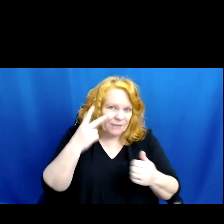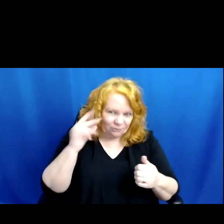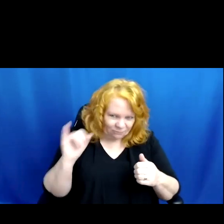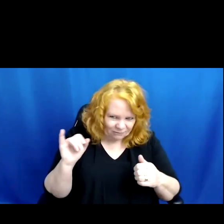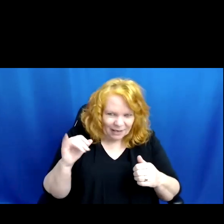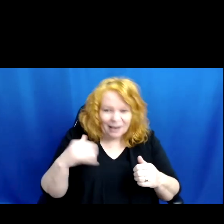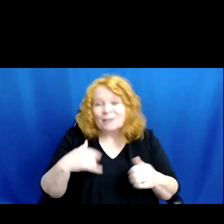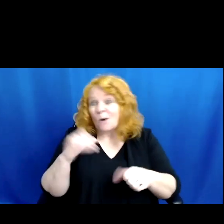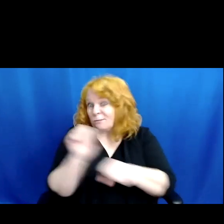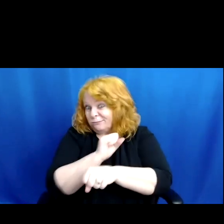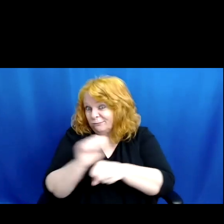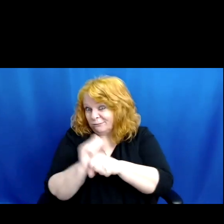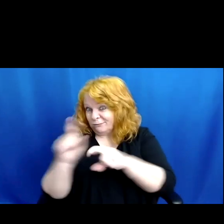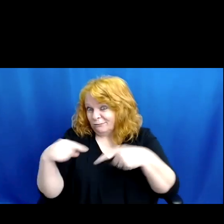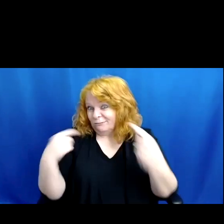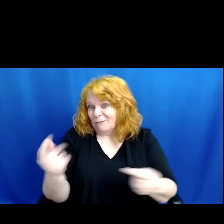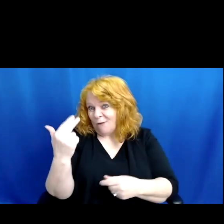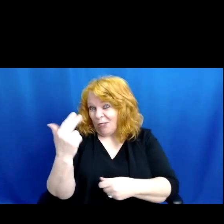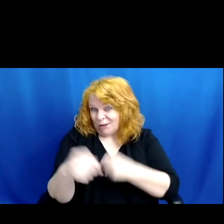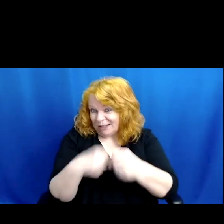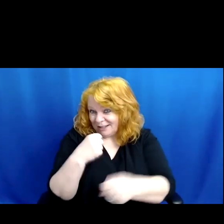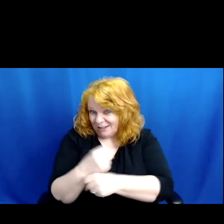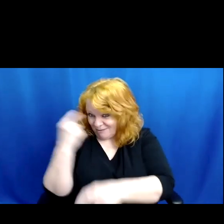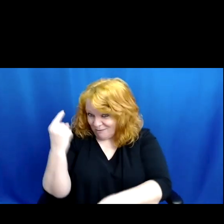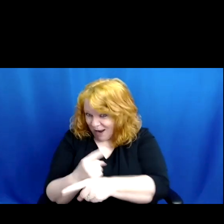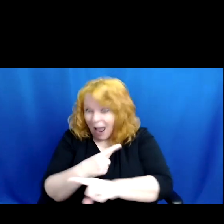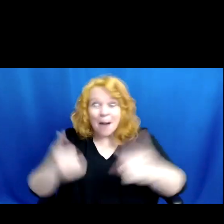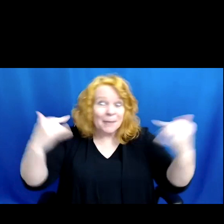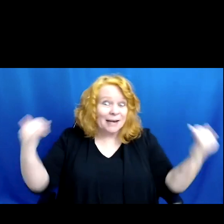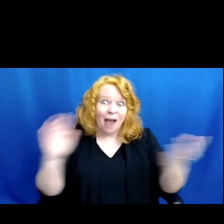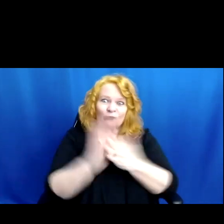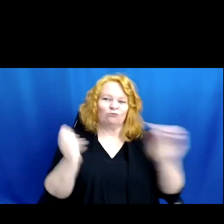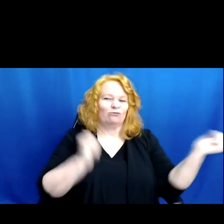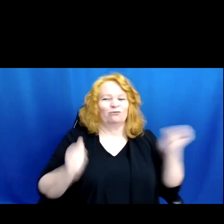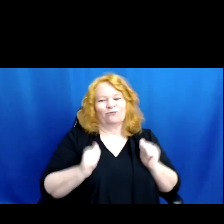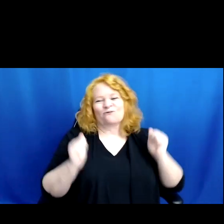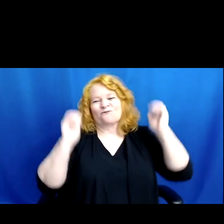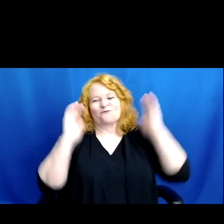for the last 13 years but now I am your story teller and I am bringing all of that experience